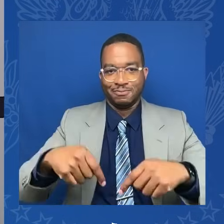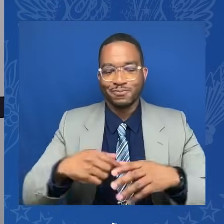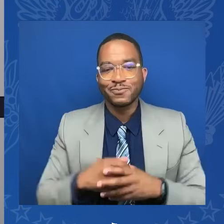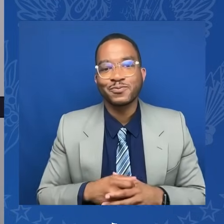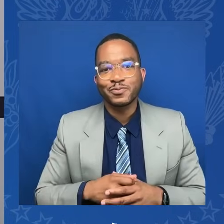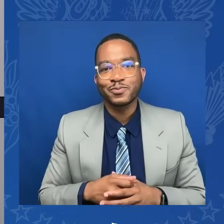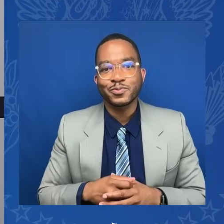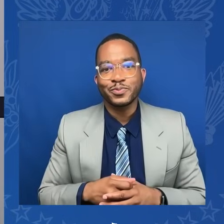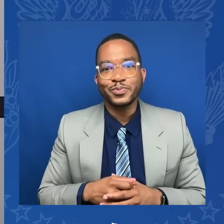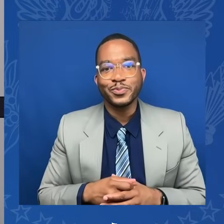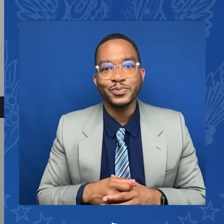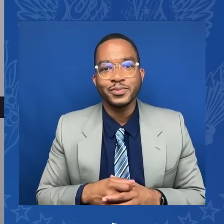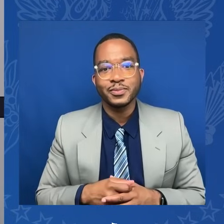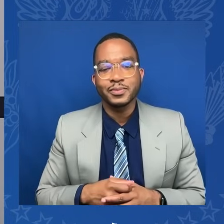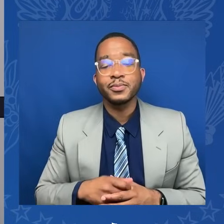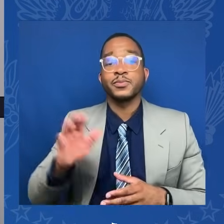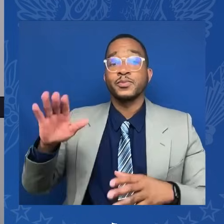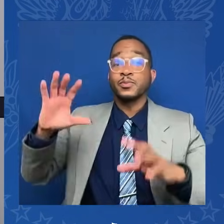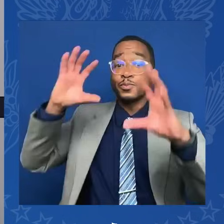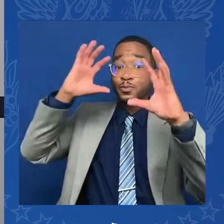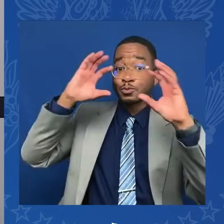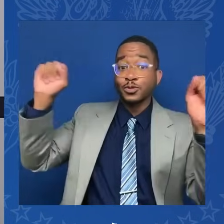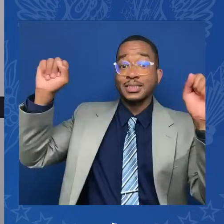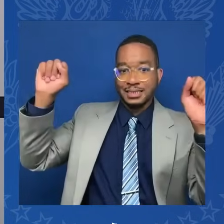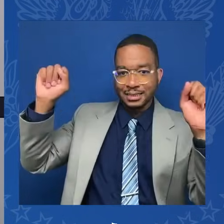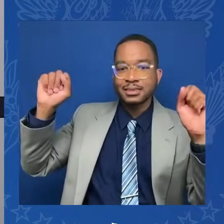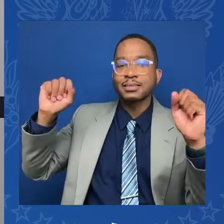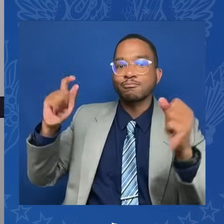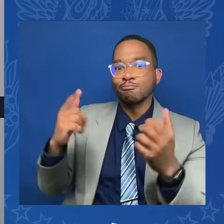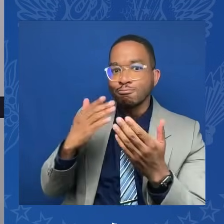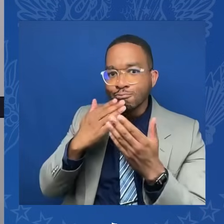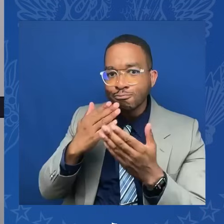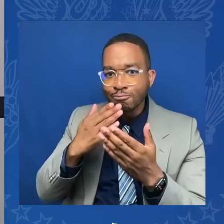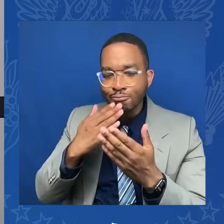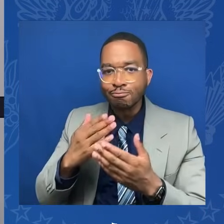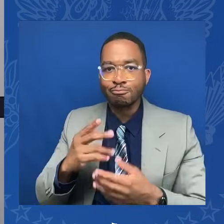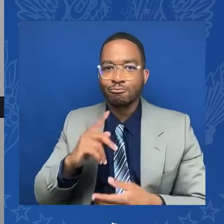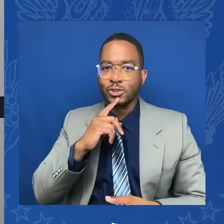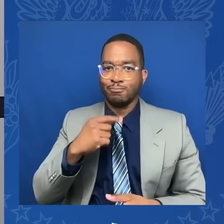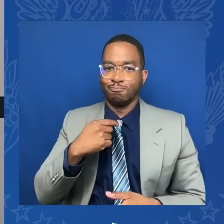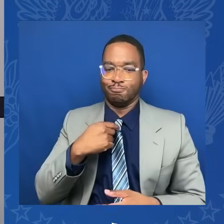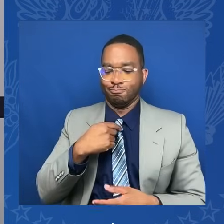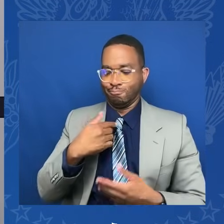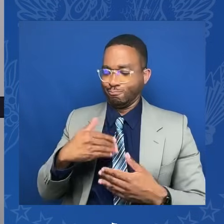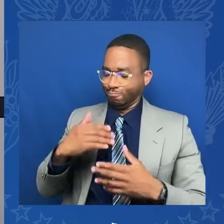It's -- it's been a great honor to be here, not only the Normandy events,